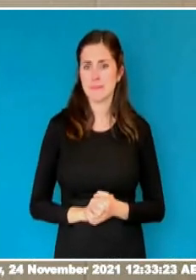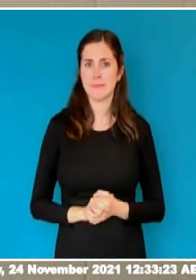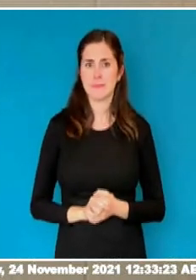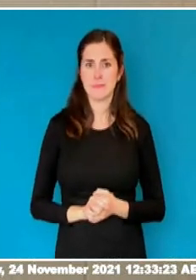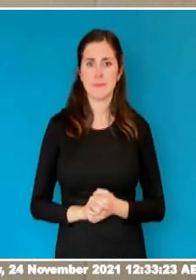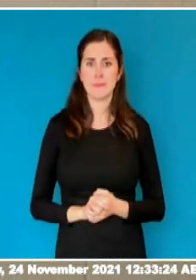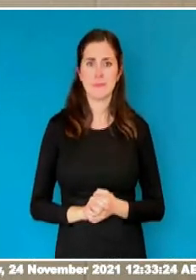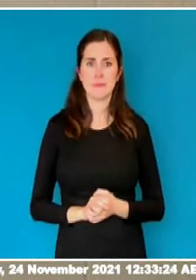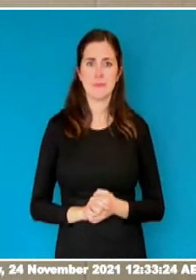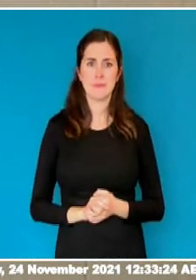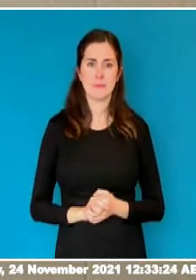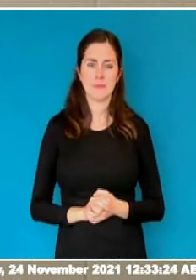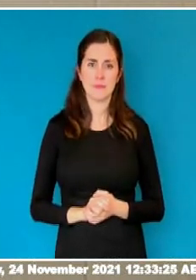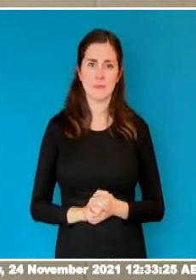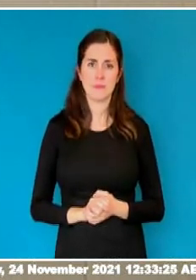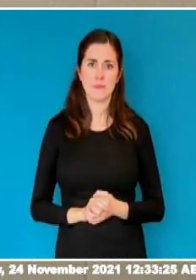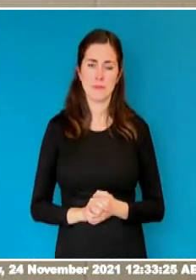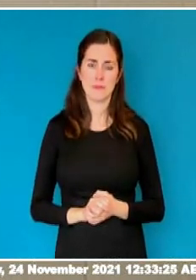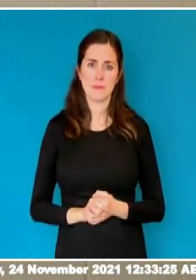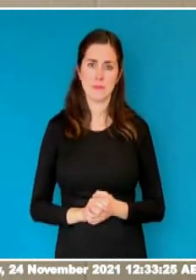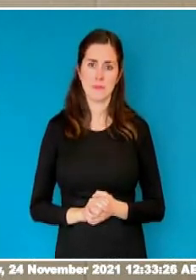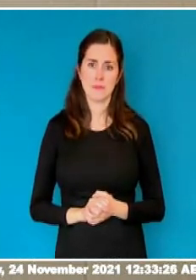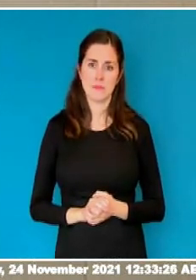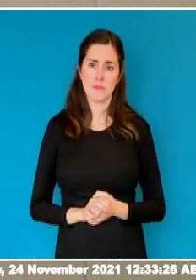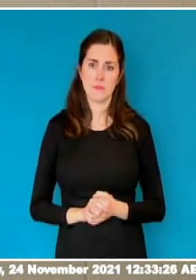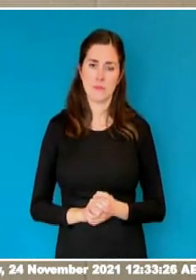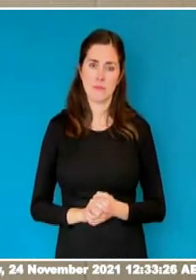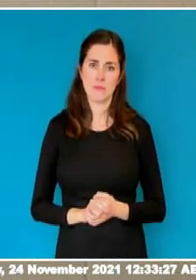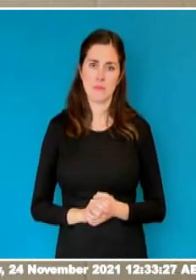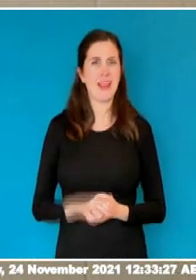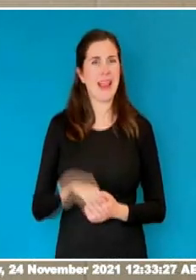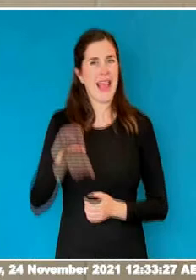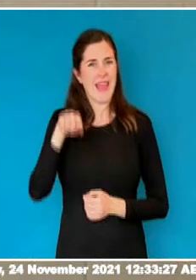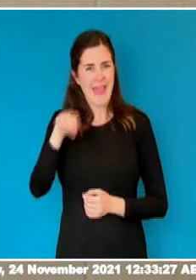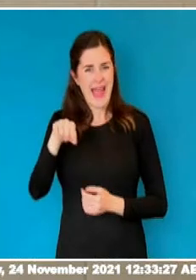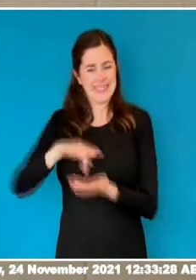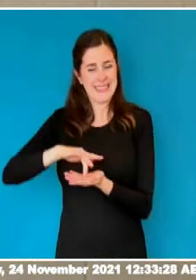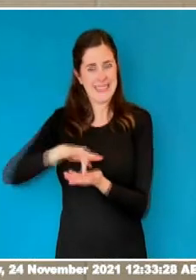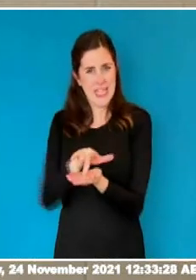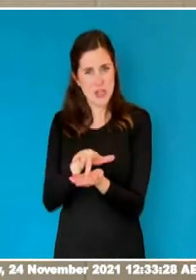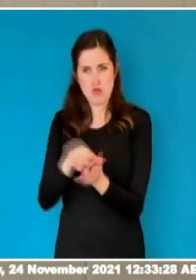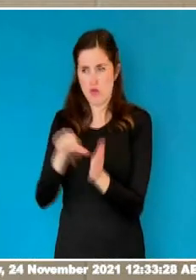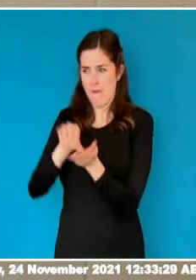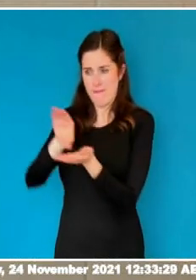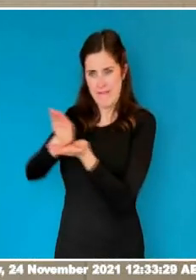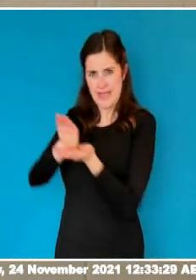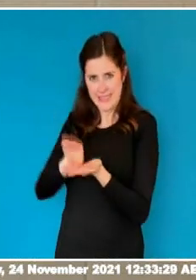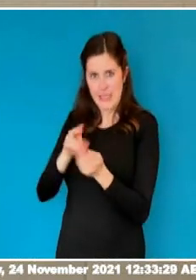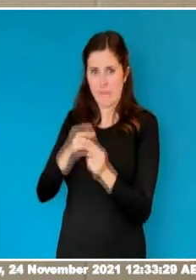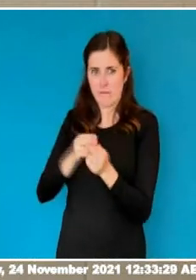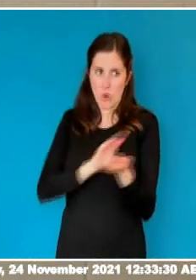Is it the case that that central funding separates the cost of the adjustment